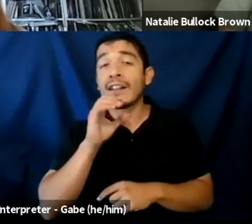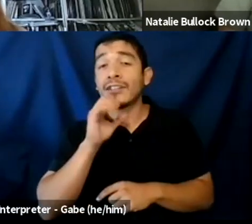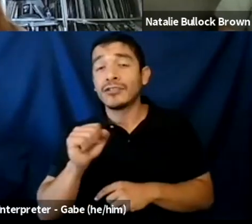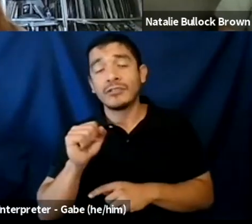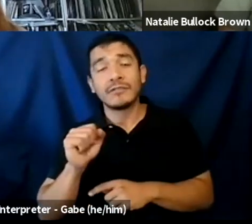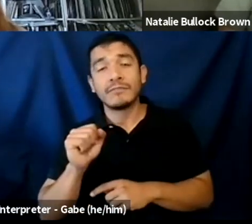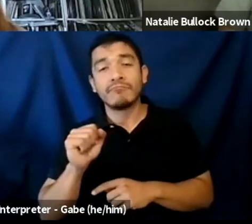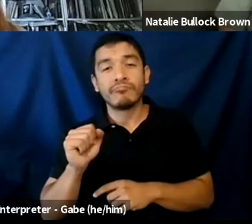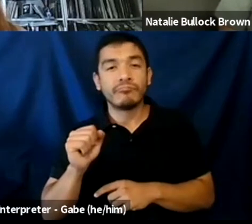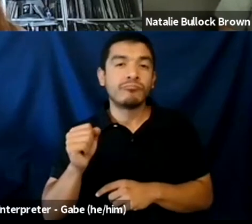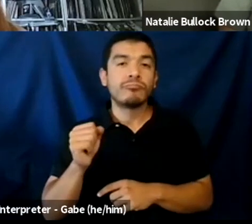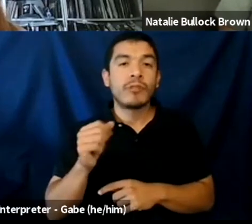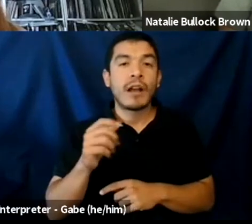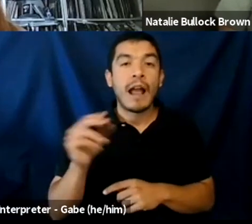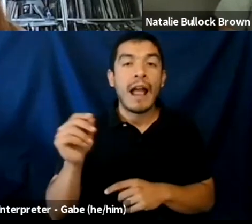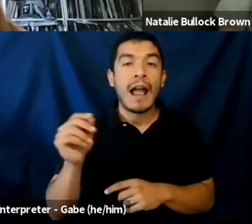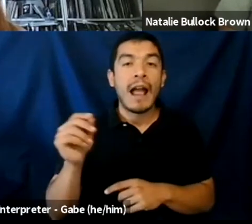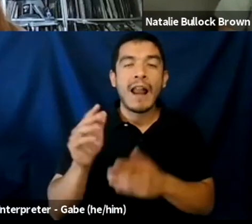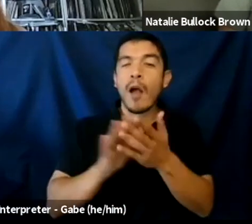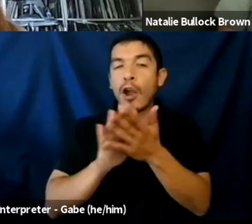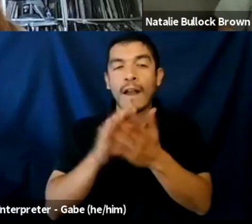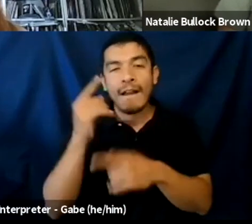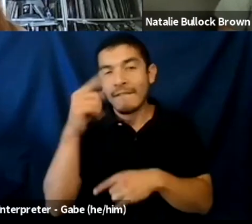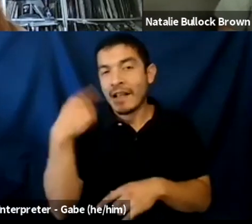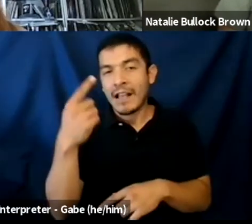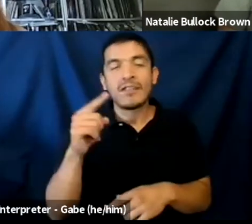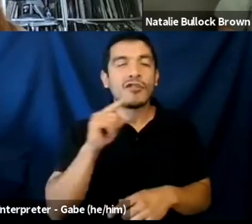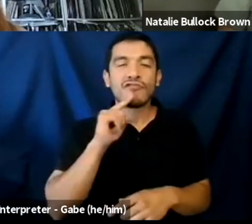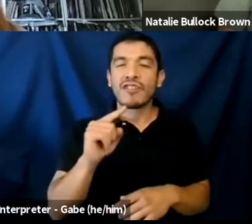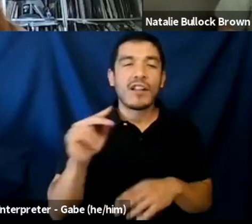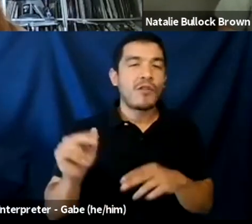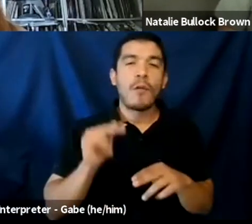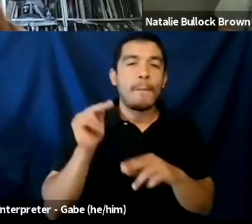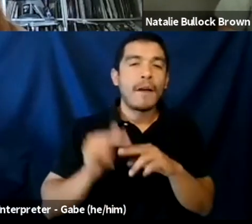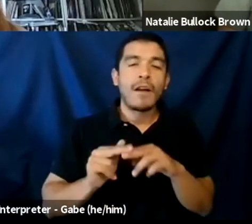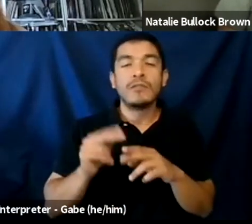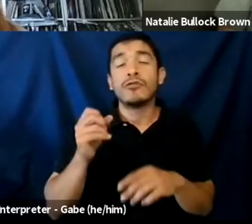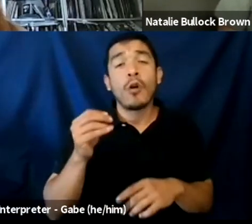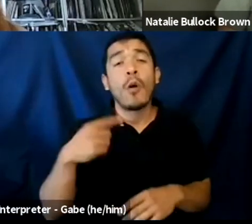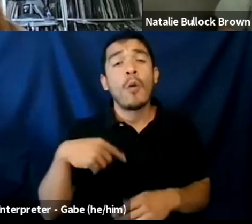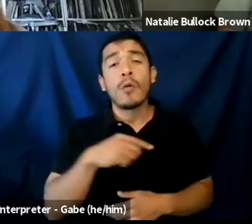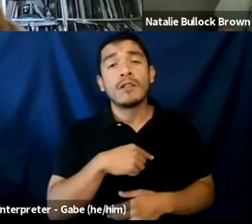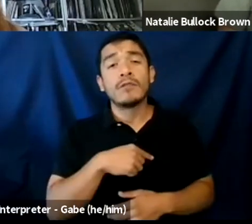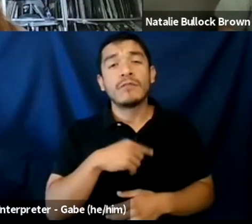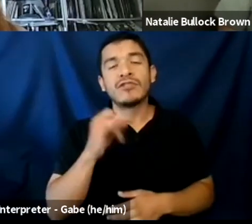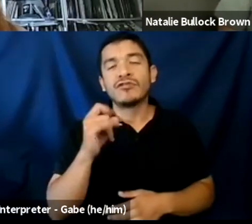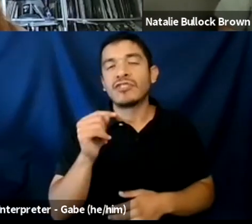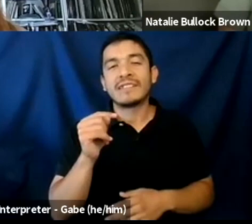and blurring faces. I mean, it's just the default. So, we're just extra, super careful